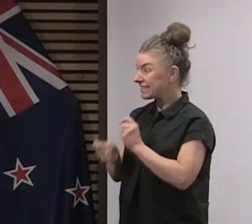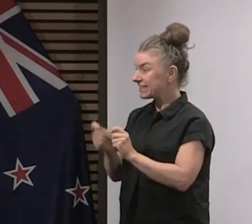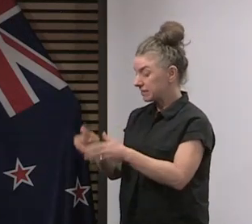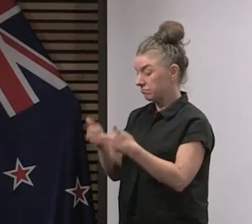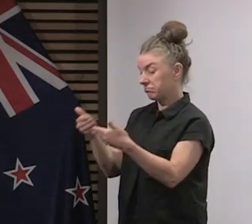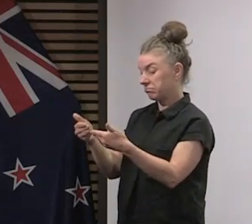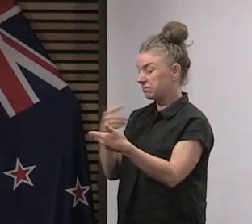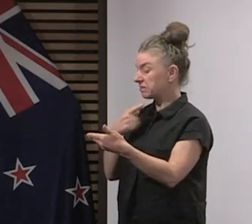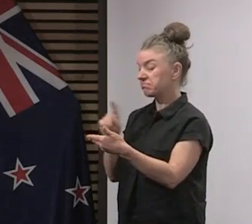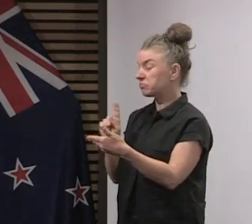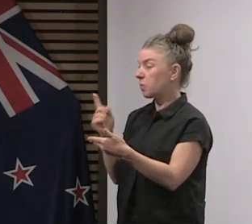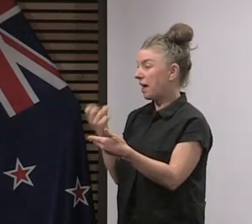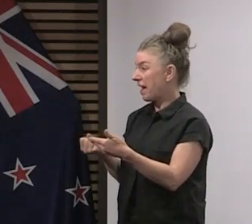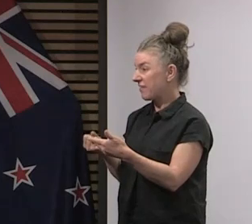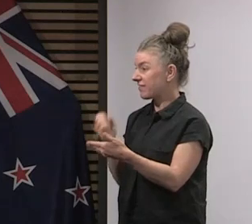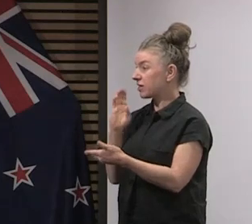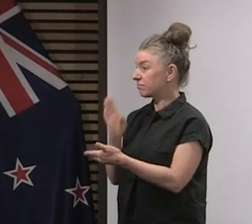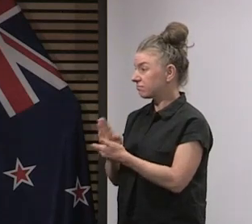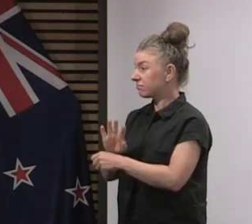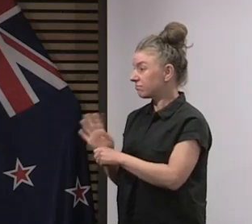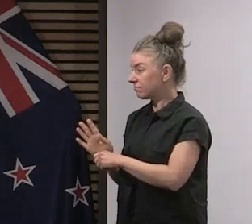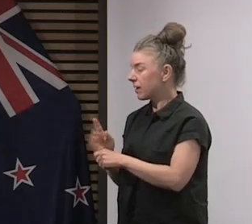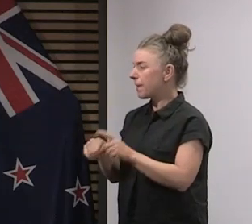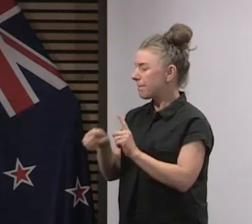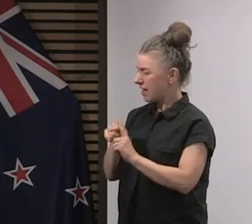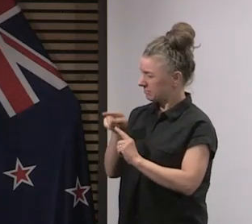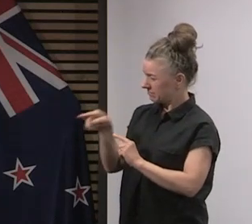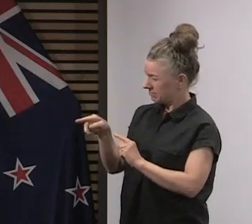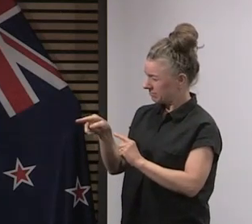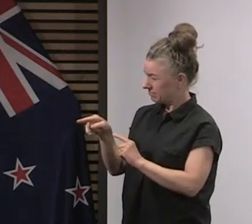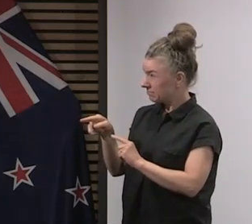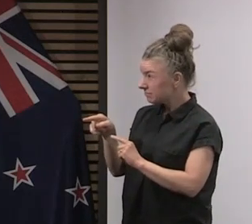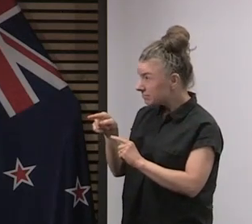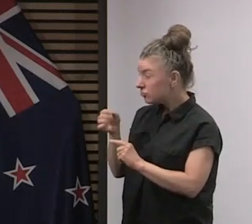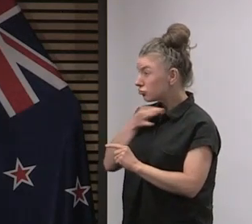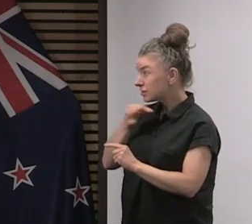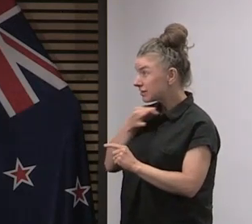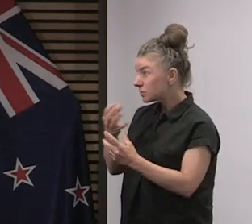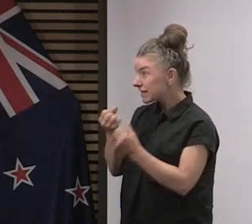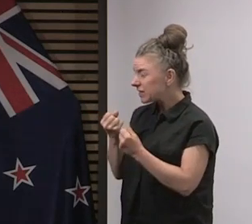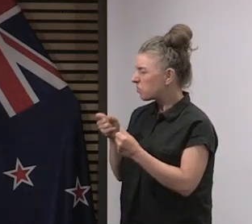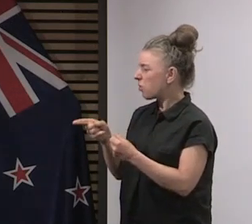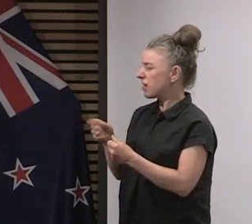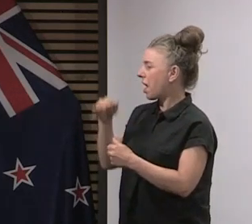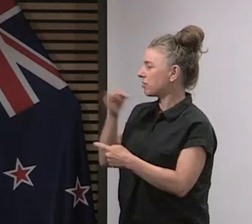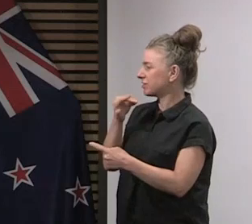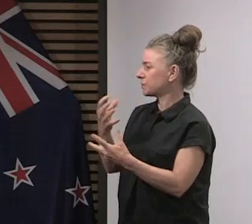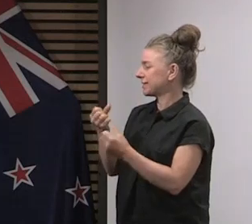will know the exact situation because they will have talked to the staff members and will have not just the testing result but the information